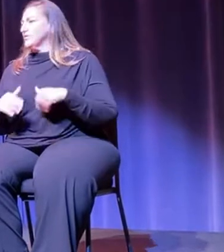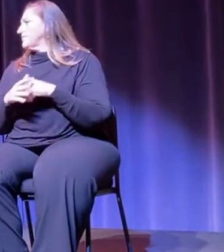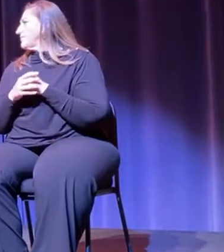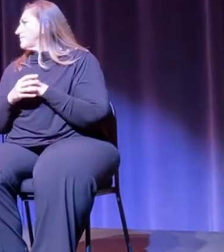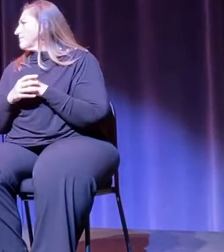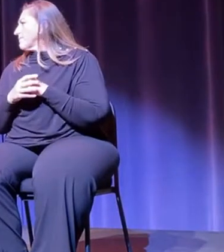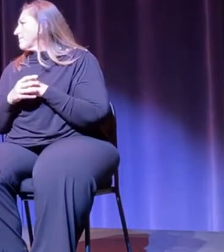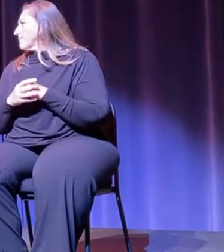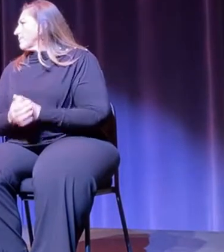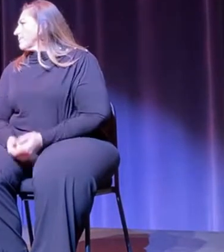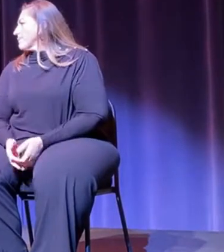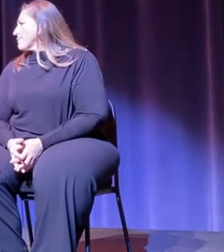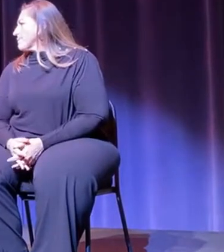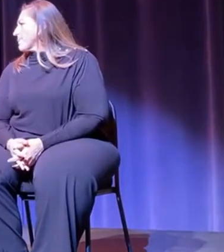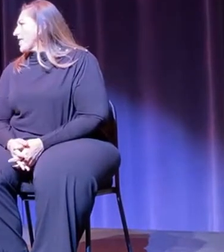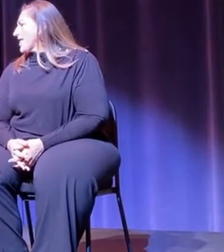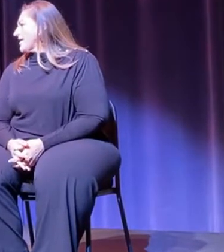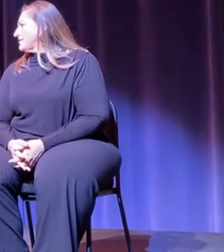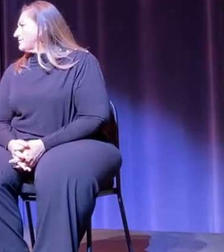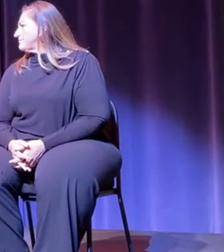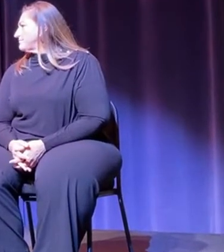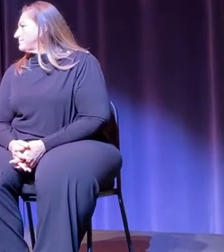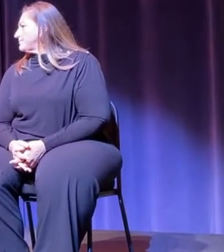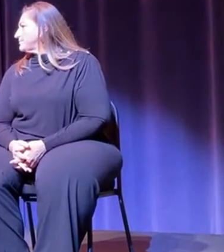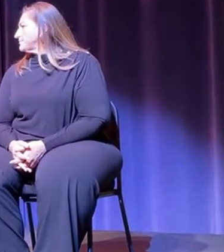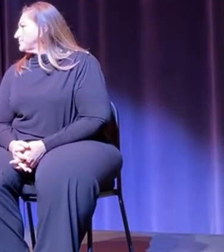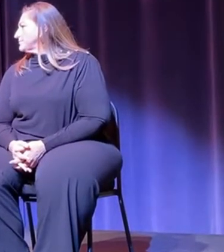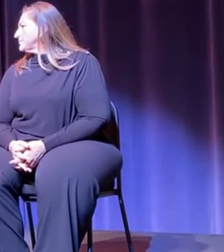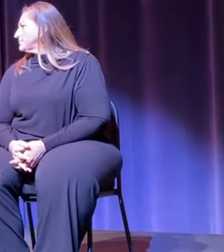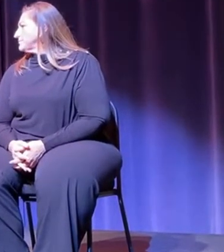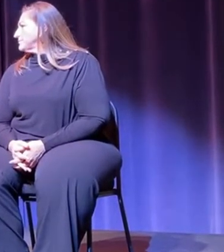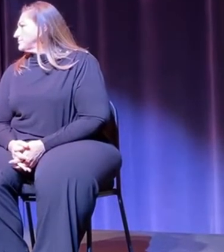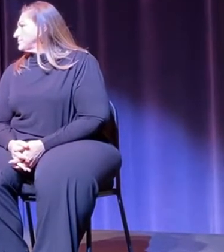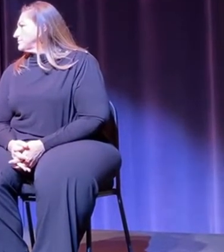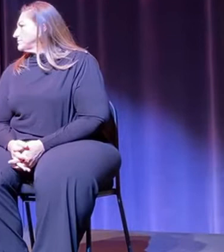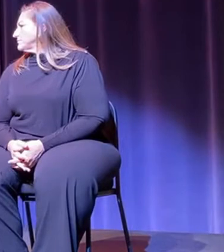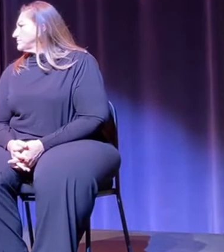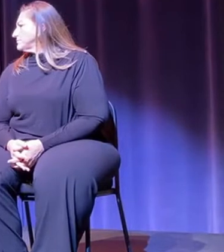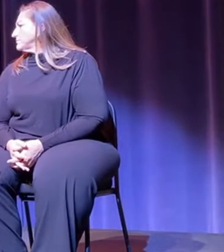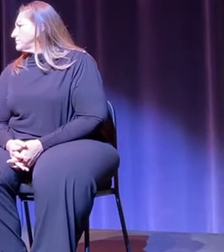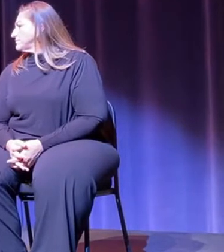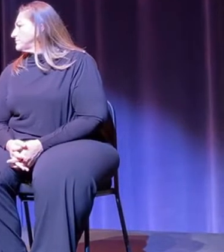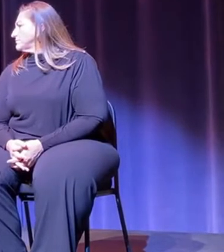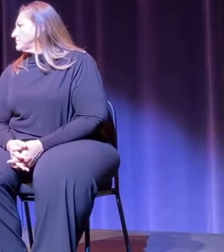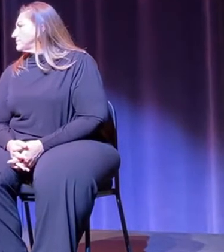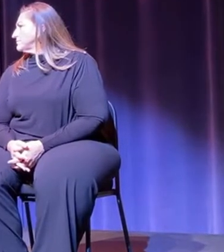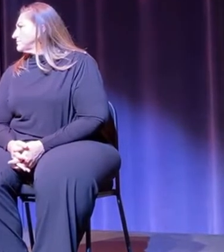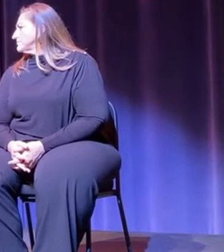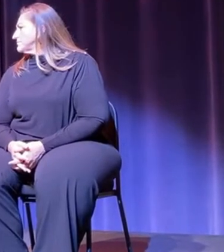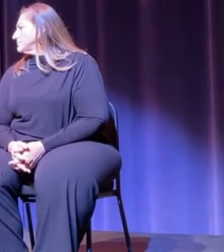I think for me like it's definitely about making sure like,